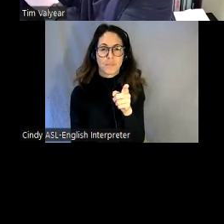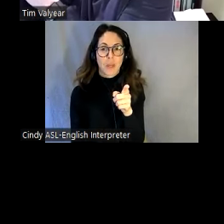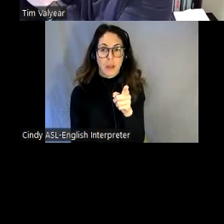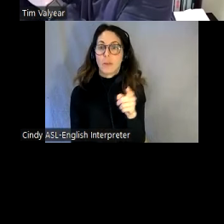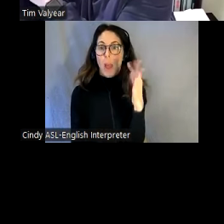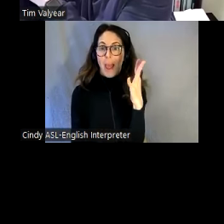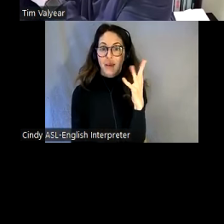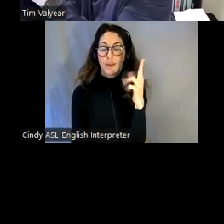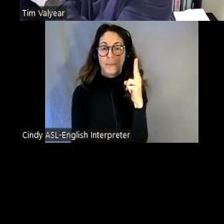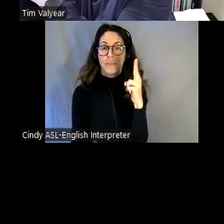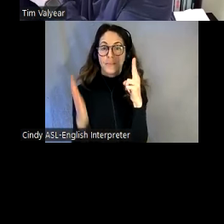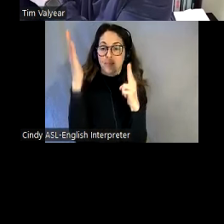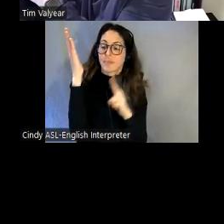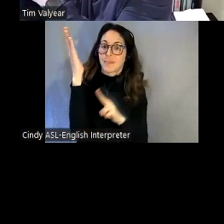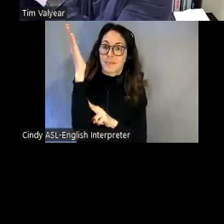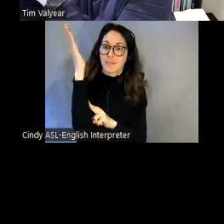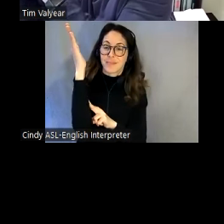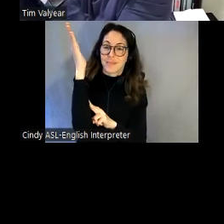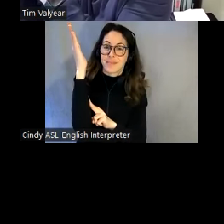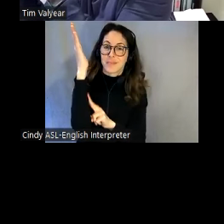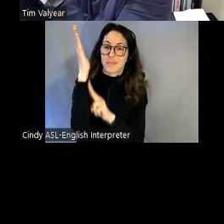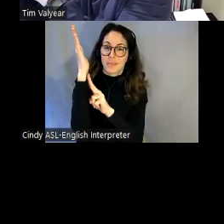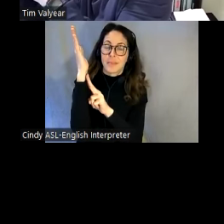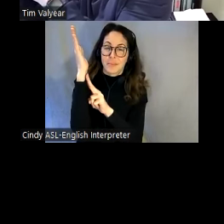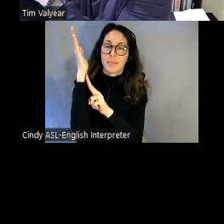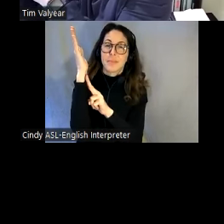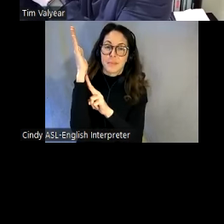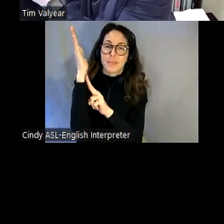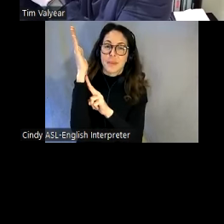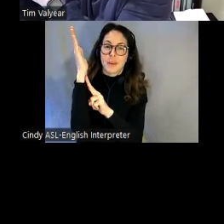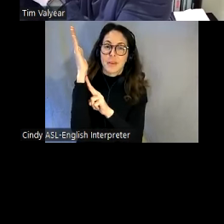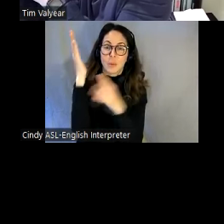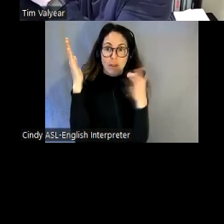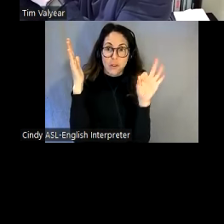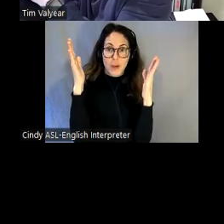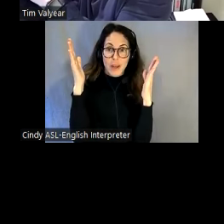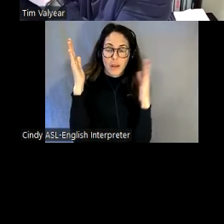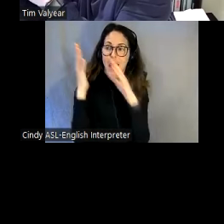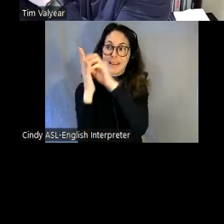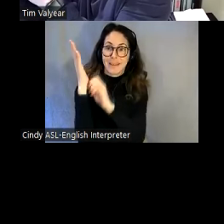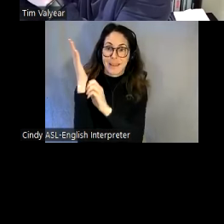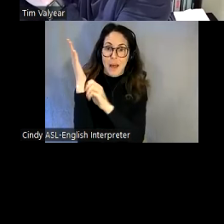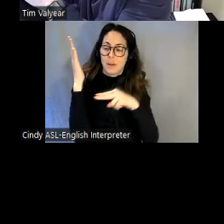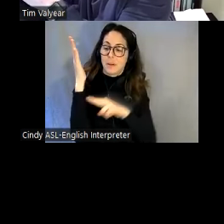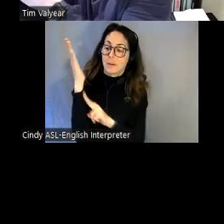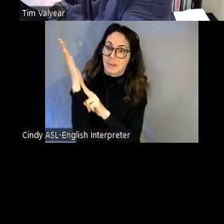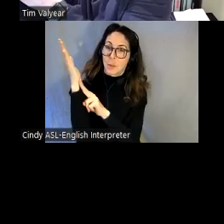gloved hand. And then you're going to go skin to skin. So your now degloved hand, you take two fingers and slide it